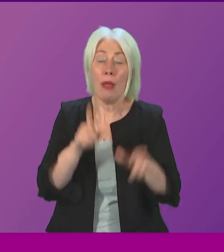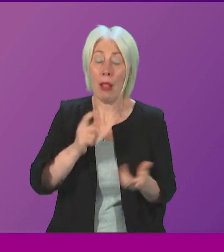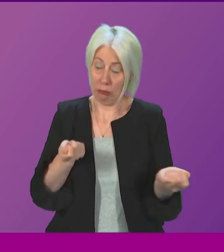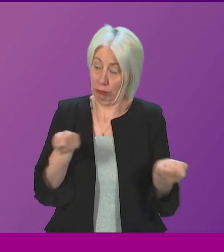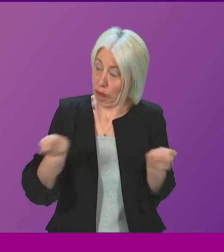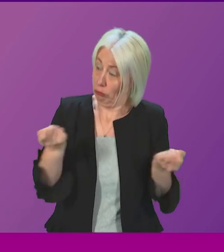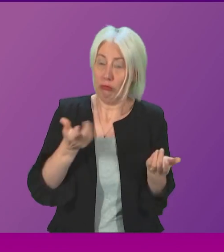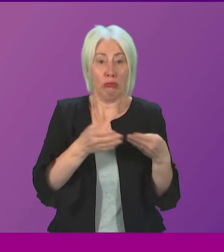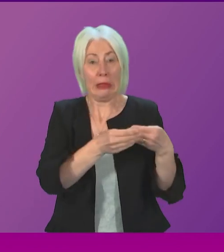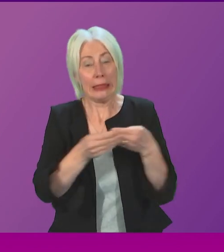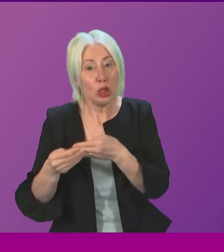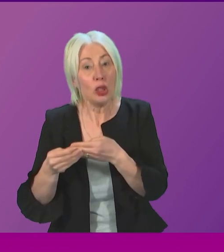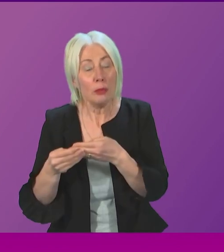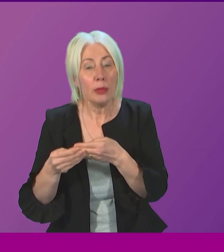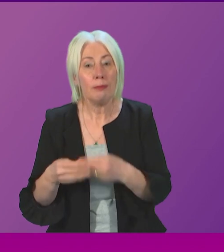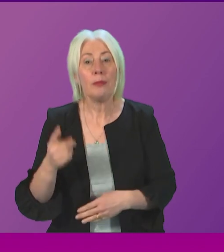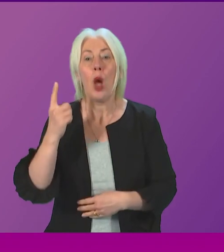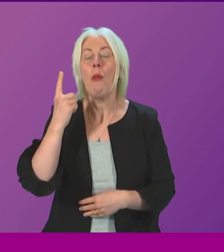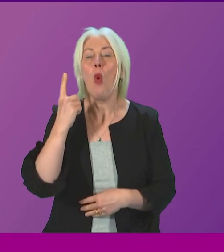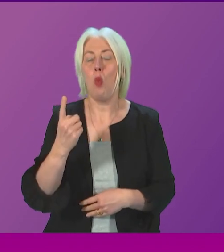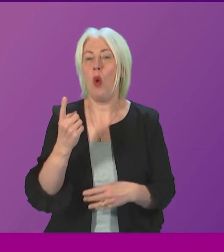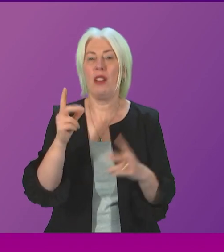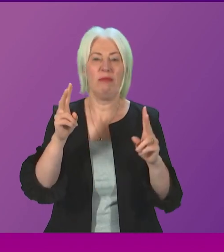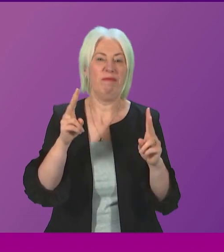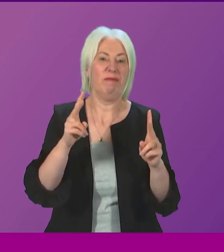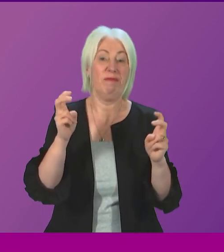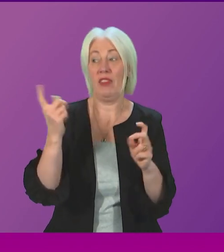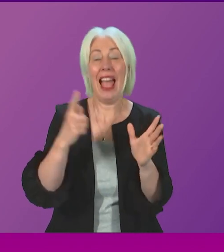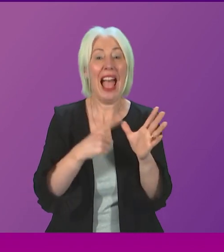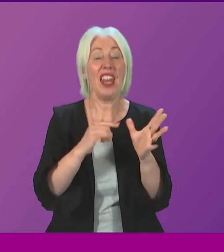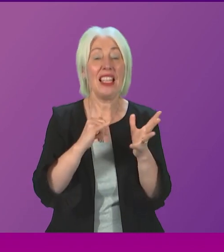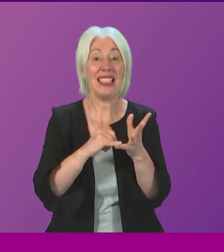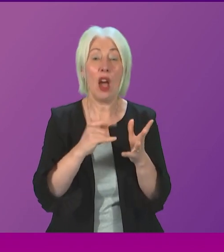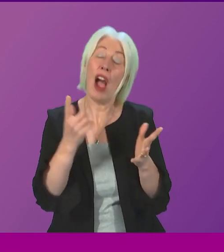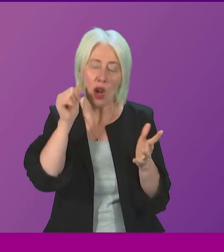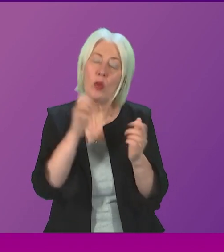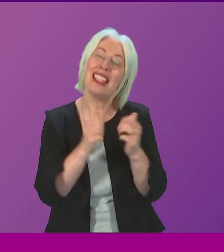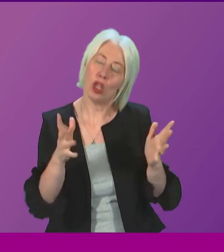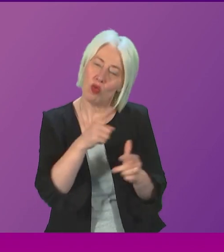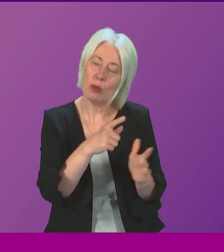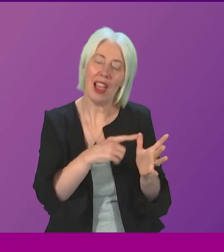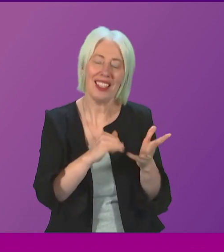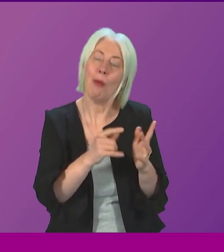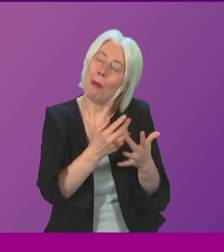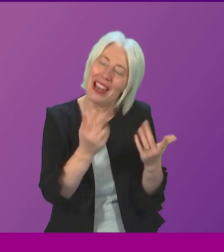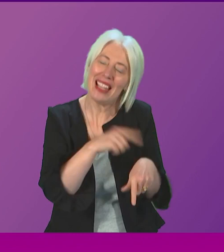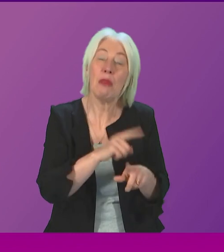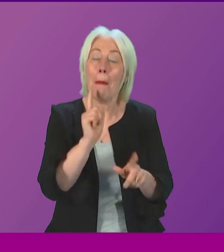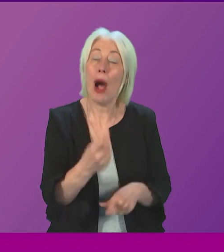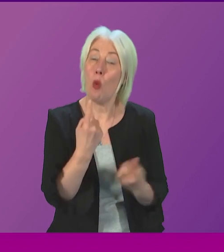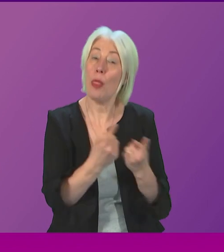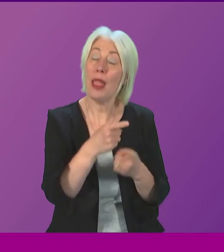For all the disagreements that I have had with Anas Sarwar, one phrase that he uses